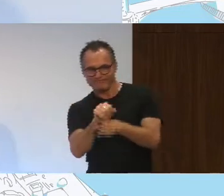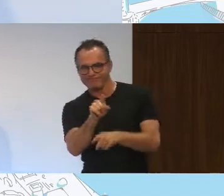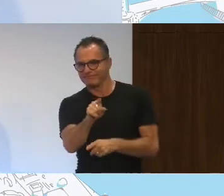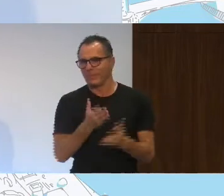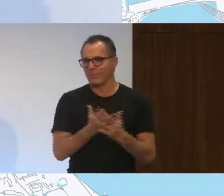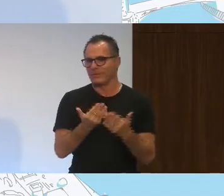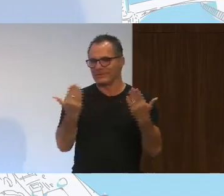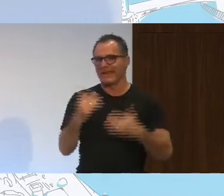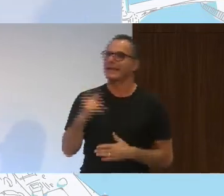See you at 2:30.